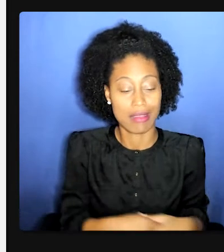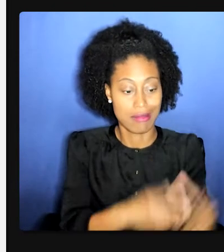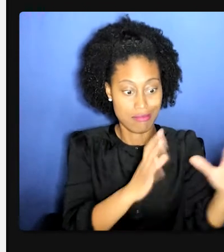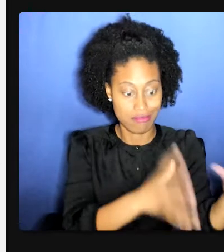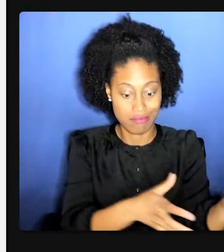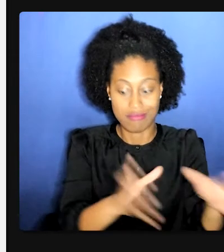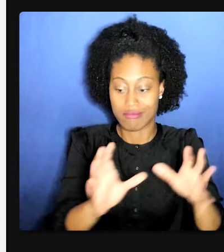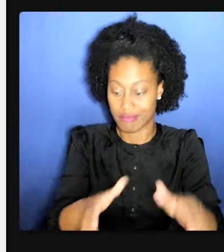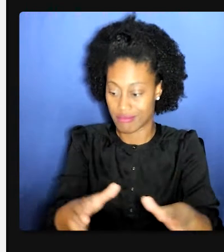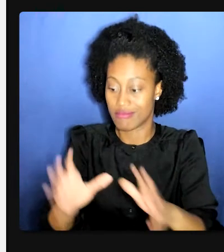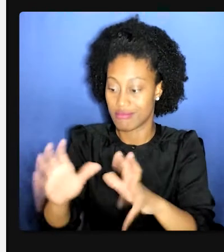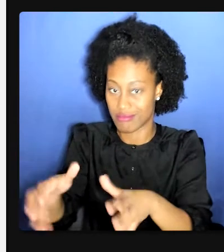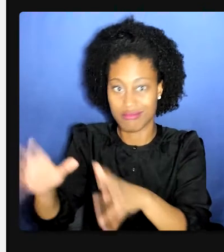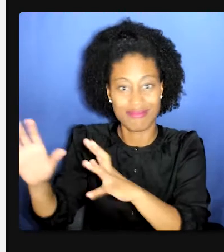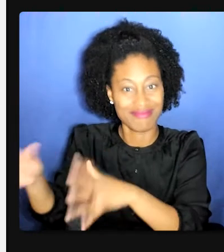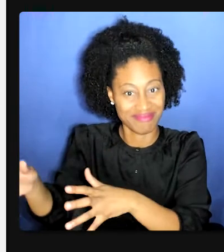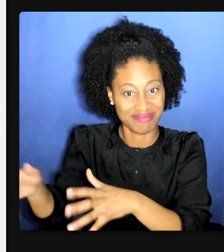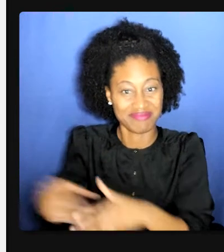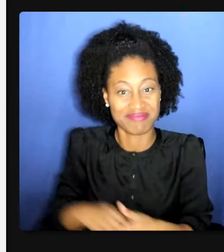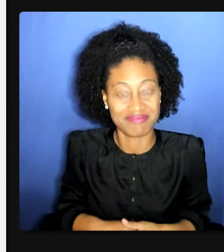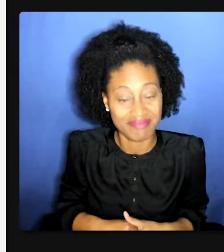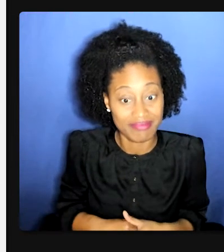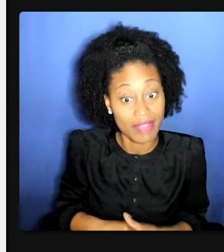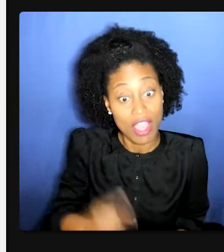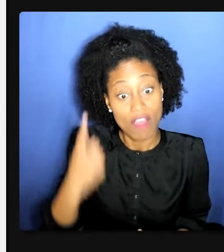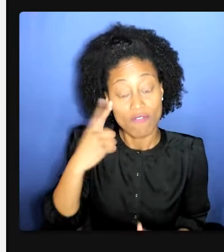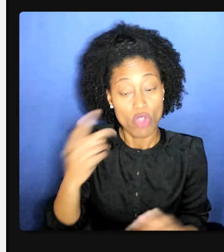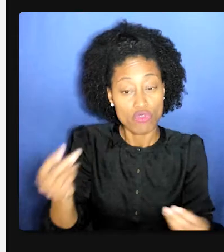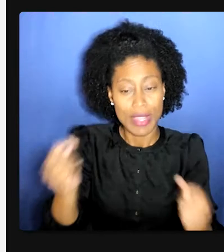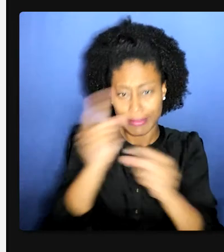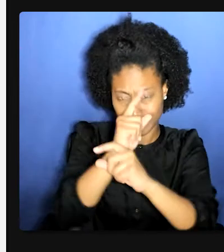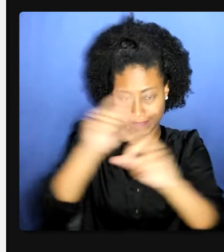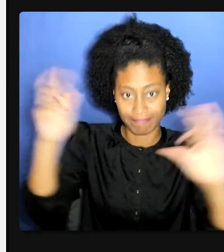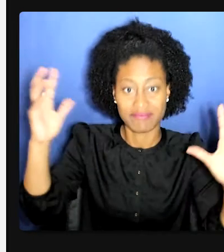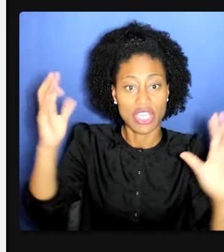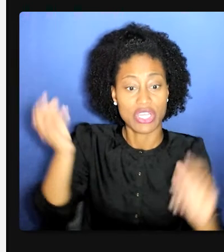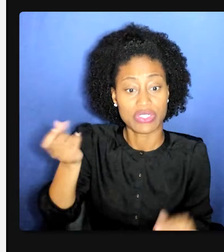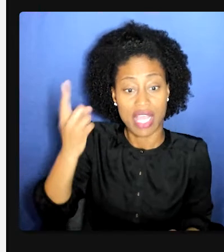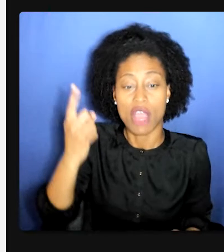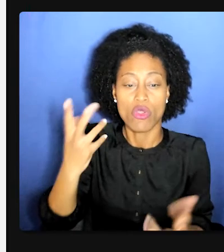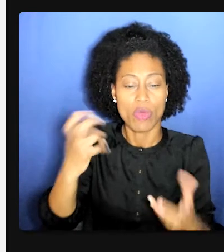For a quick understanding, let's focus on content management and engagement and retention.